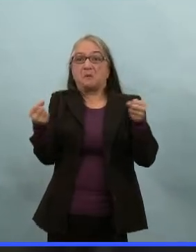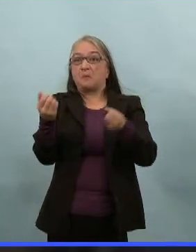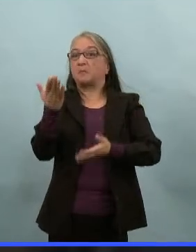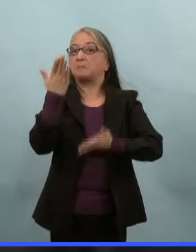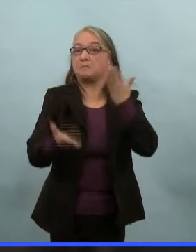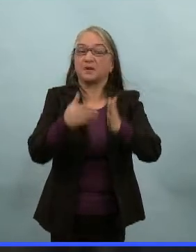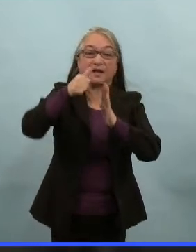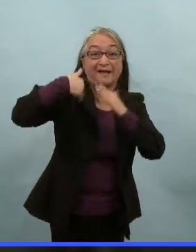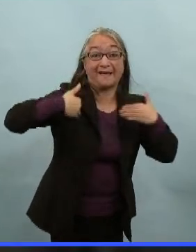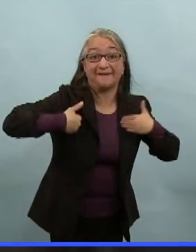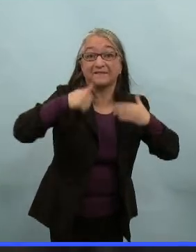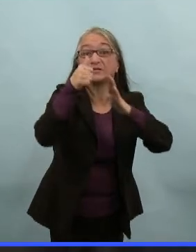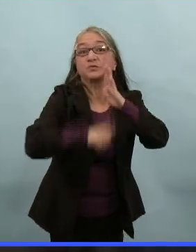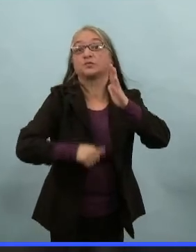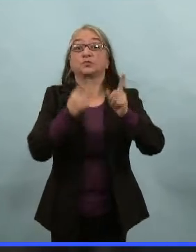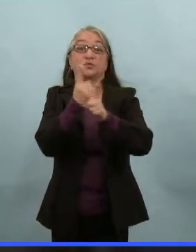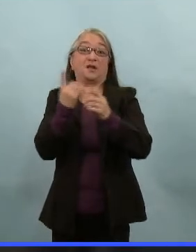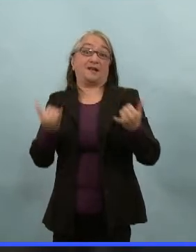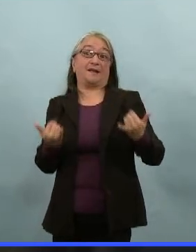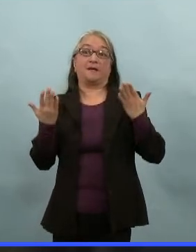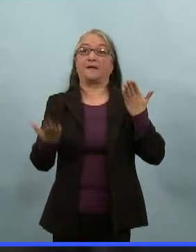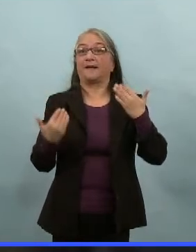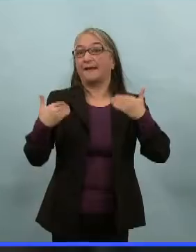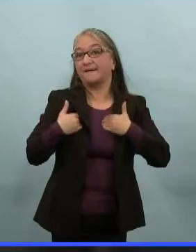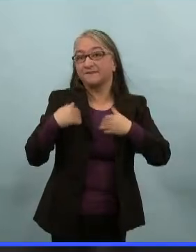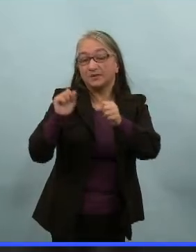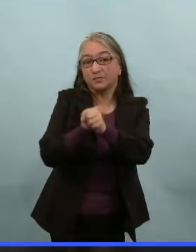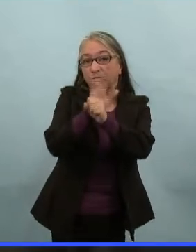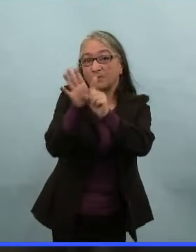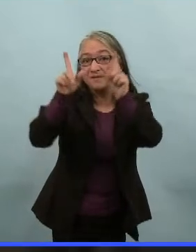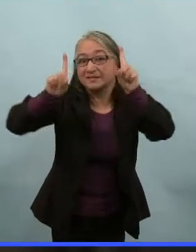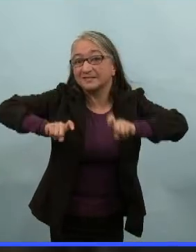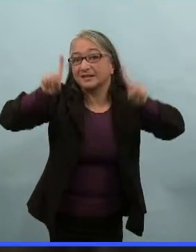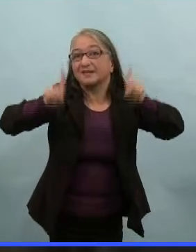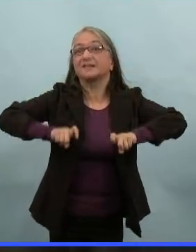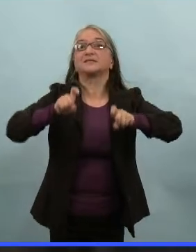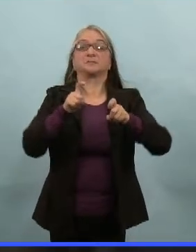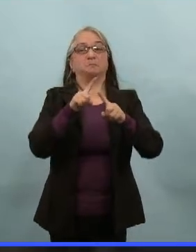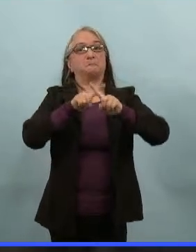as a covet hospitalization but the real reason they were in hospital was for a surgery that was